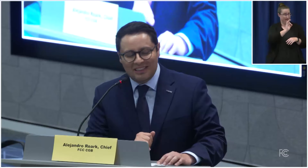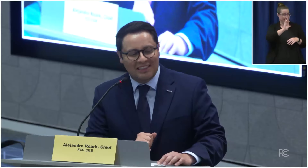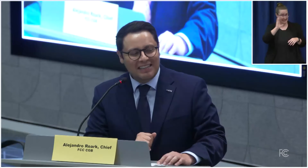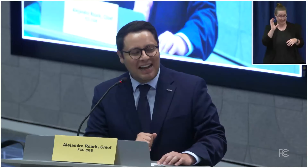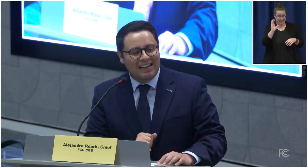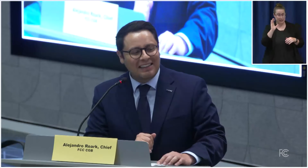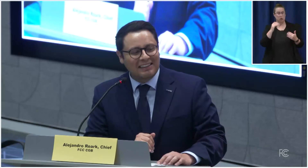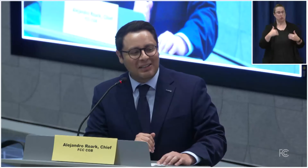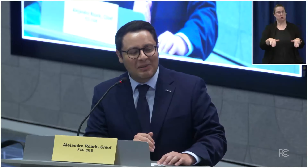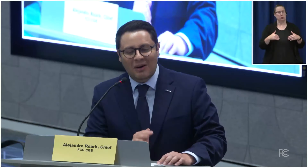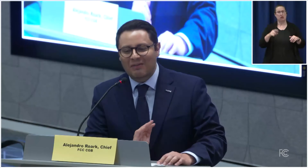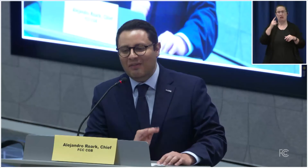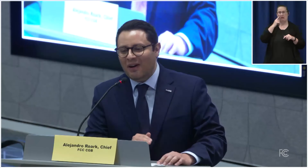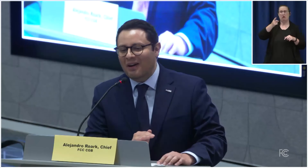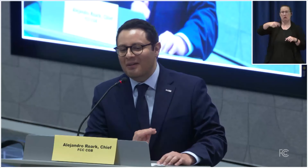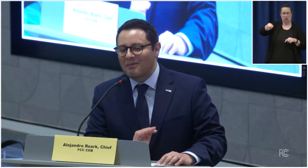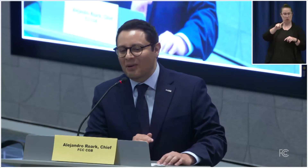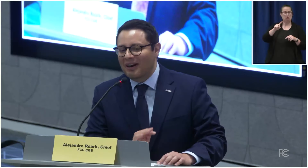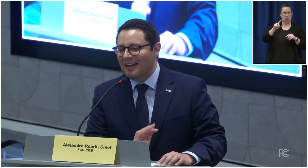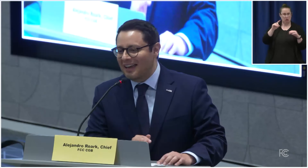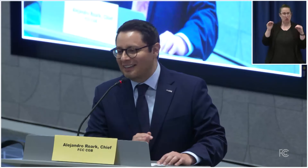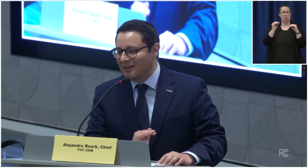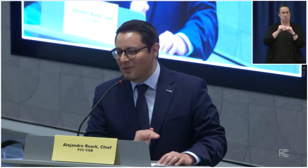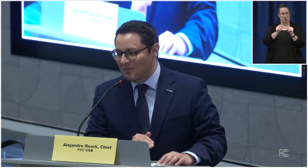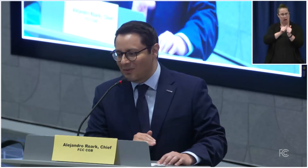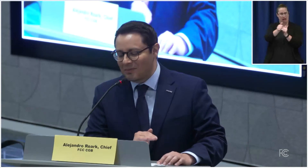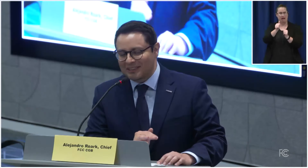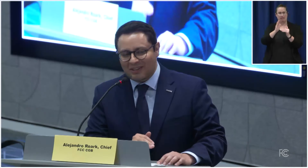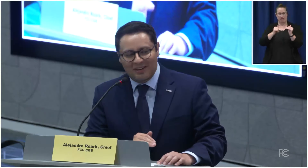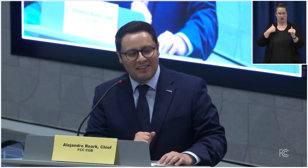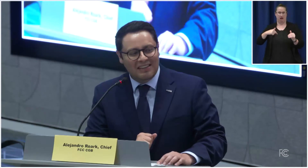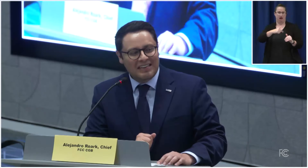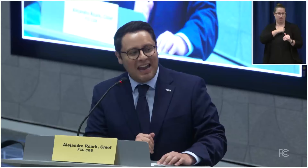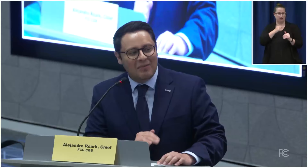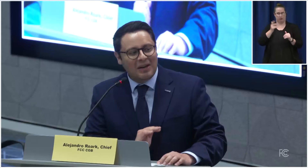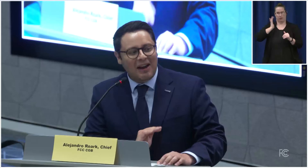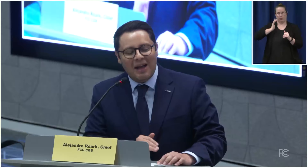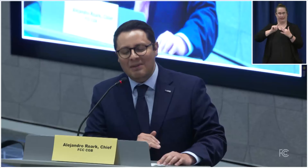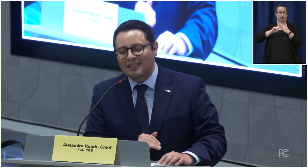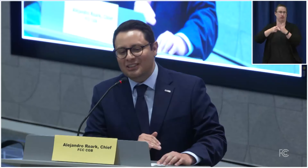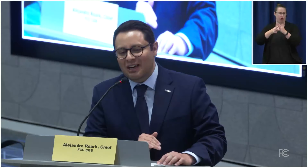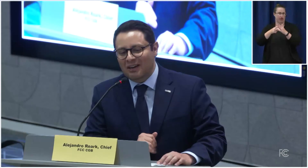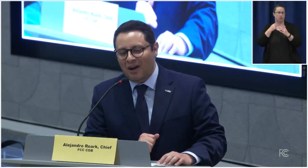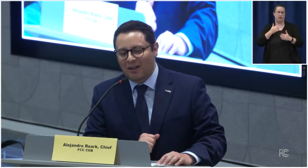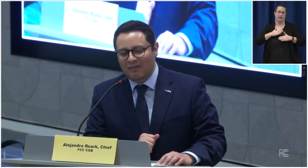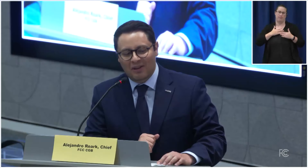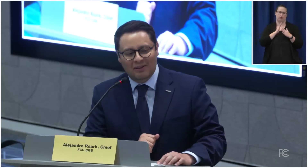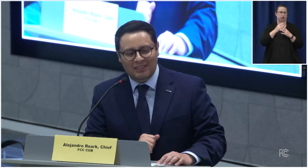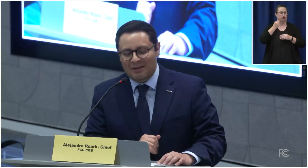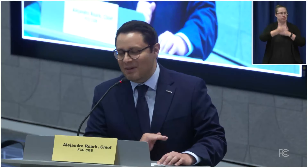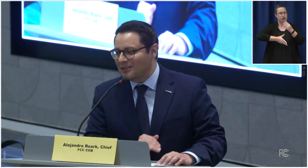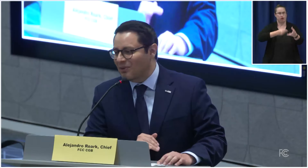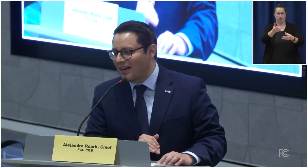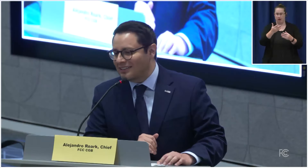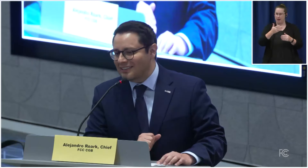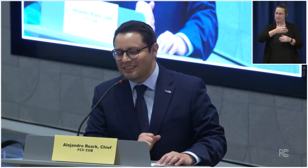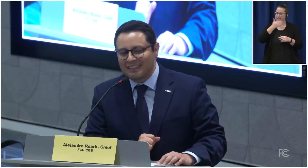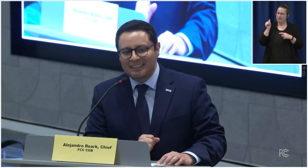PASS THE SCRUTINY AND THE LAWYERS AND PROCUREMENT FOLKS AT THE FEDERAL COMMUNICATIONS COMMISSION, I THINK THAT YOU ARE FAR MORE AHEAD THAN WE WERE WHEN WE STARTED.